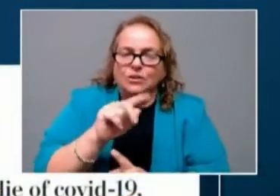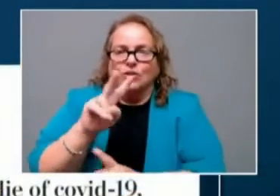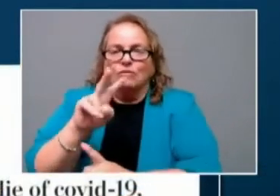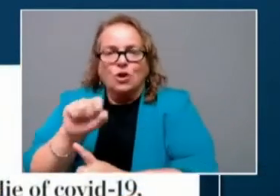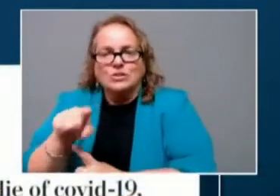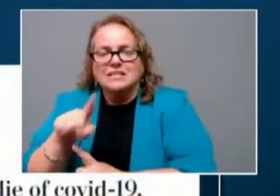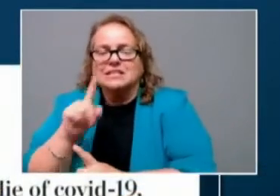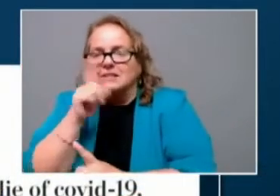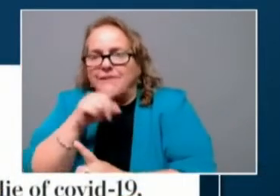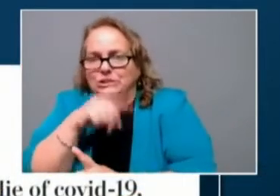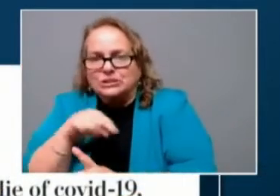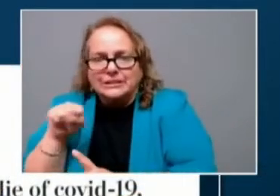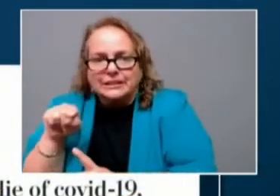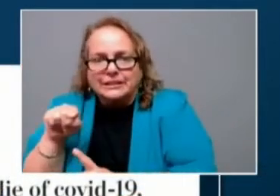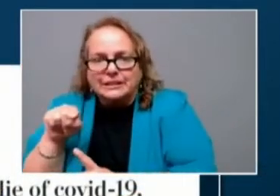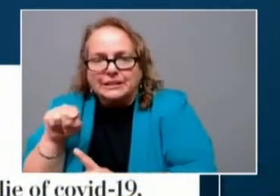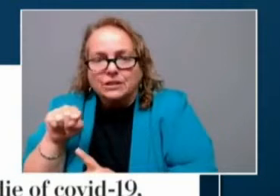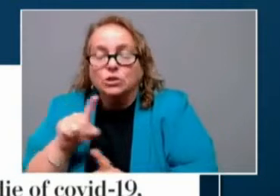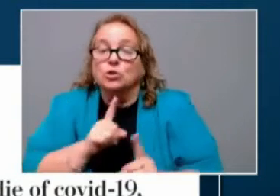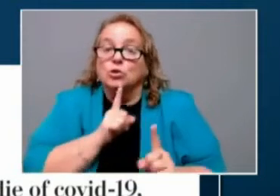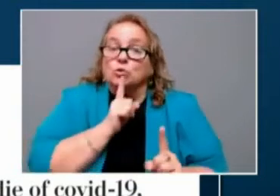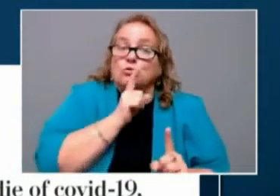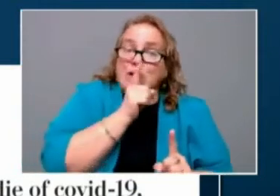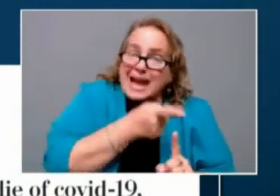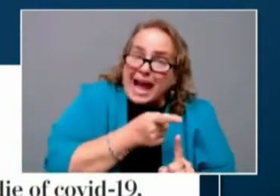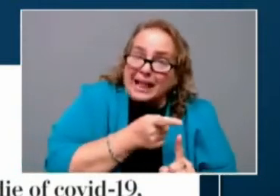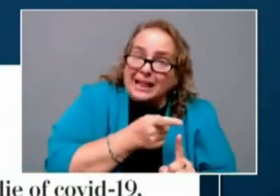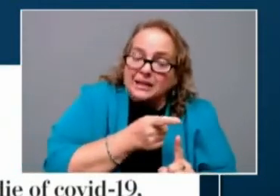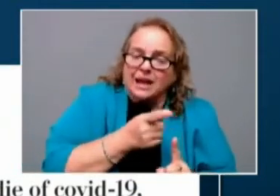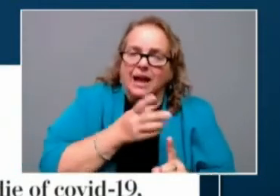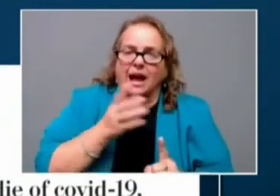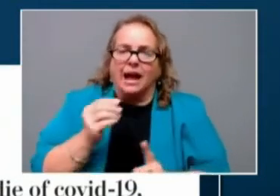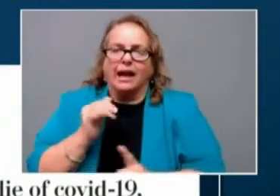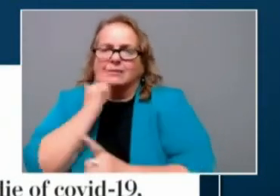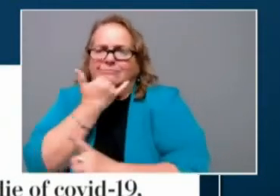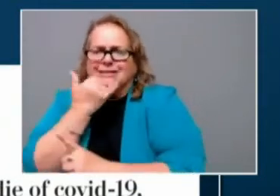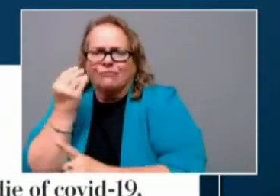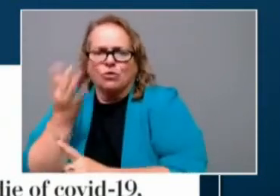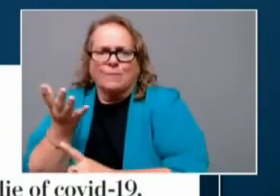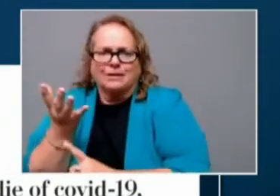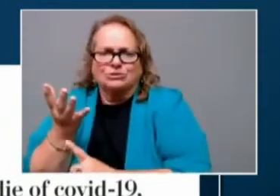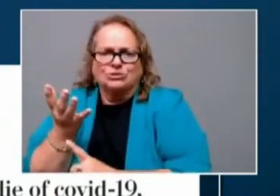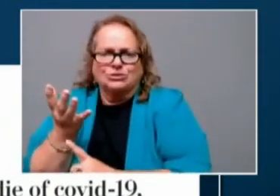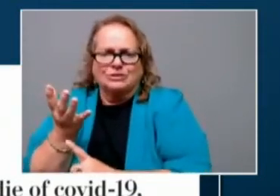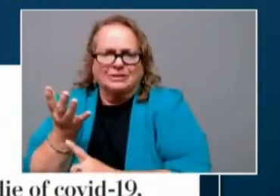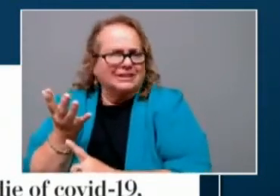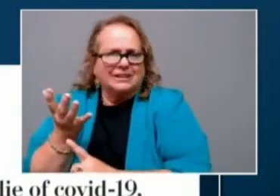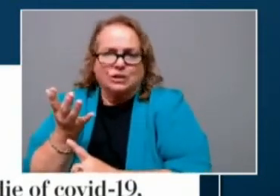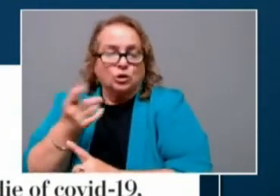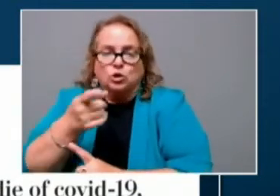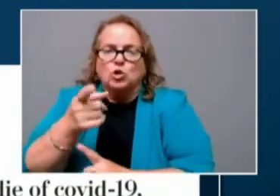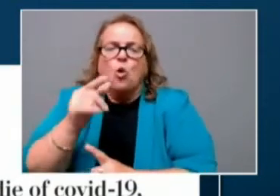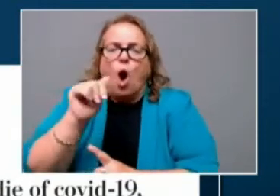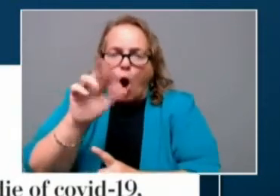misinformation. You are at incredible risk if you don't get vaccinated vaccines are safe and